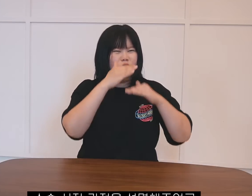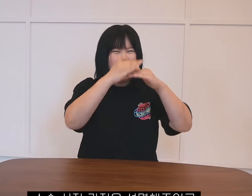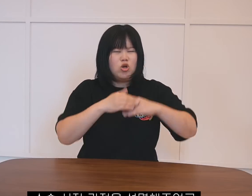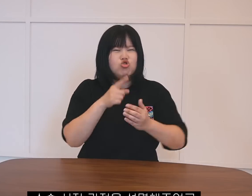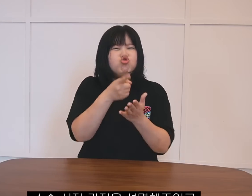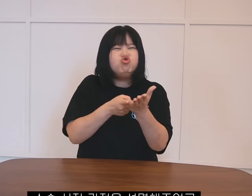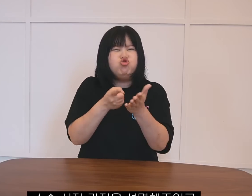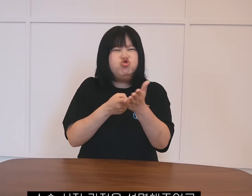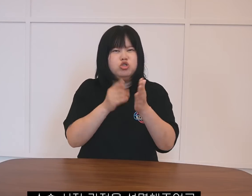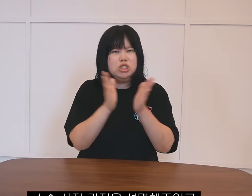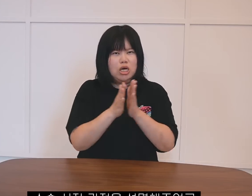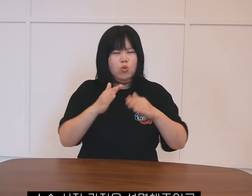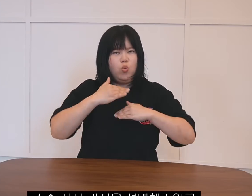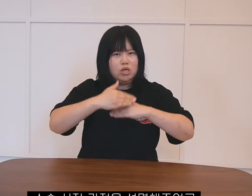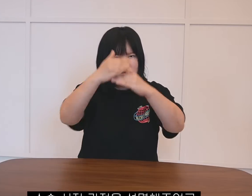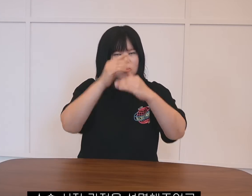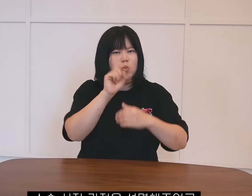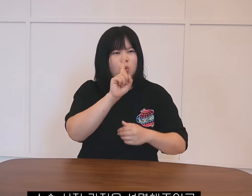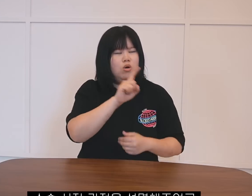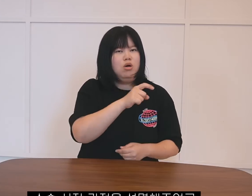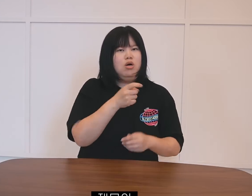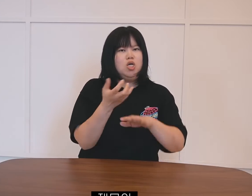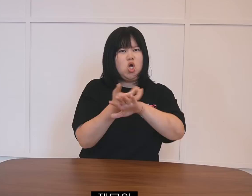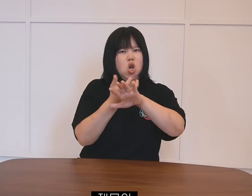The nurse explained the procedure to start the operation